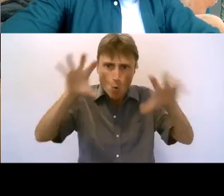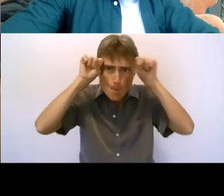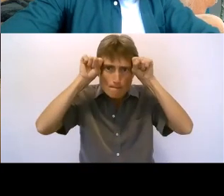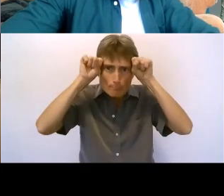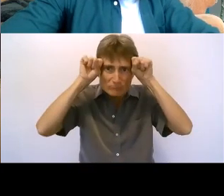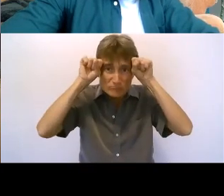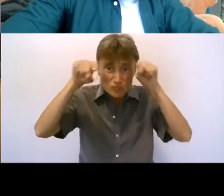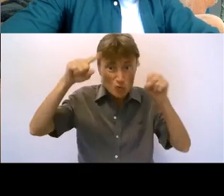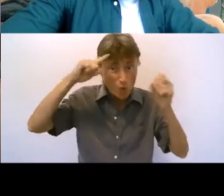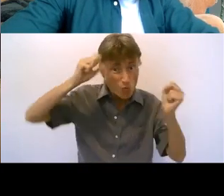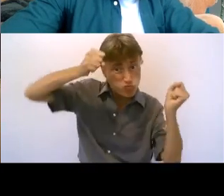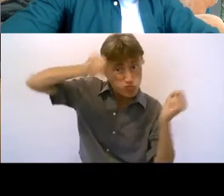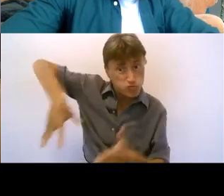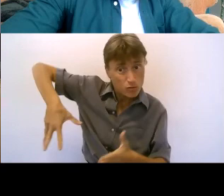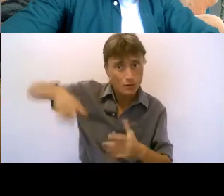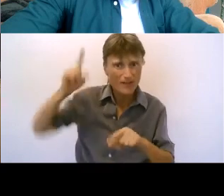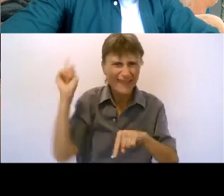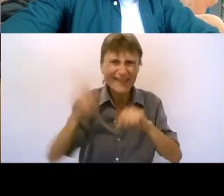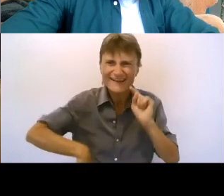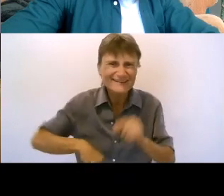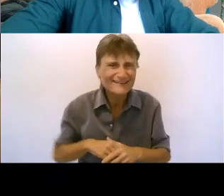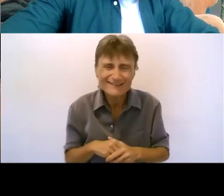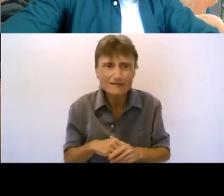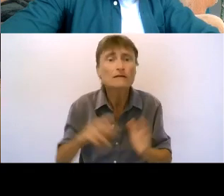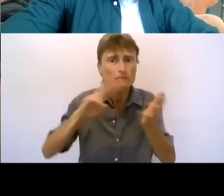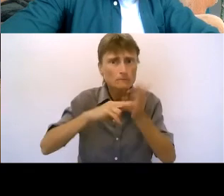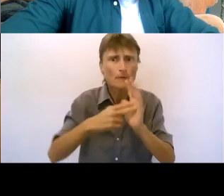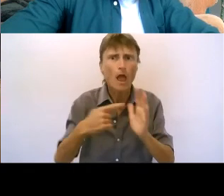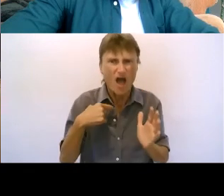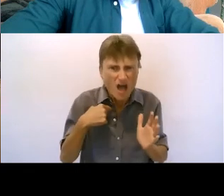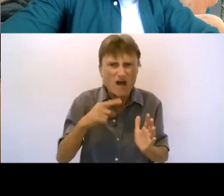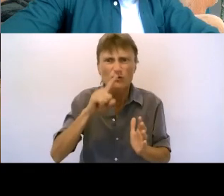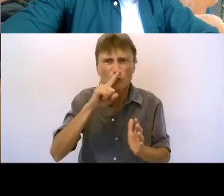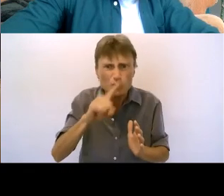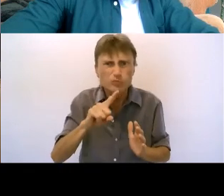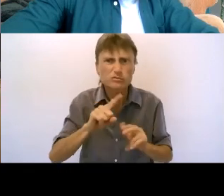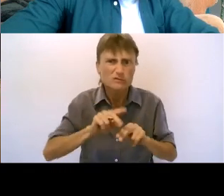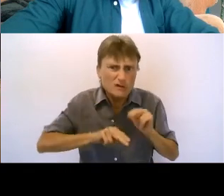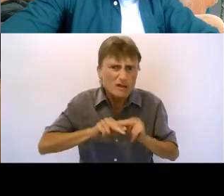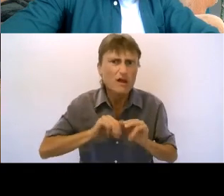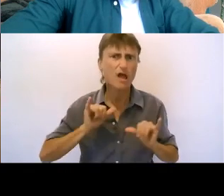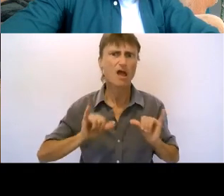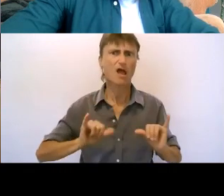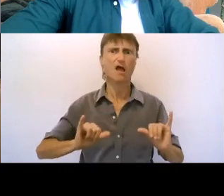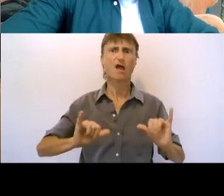And so, it's continued to help me understand and build how I think about our work here